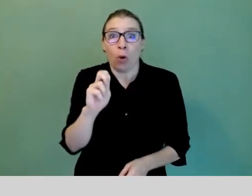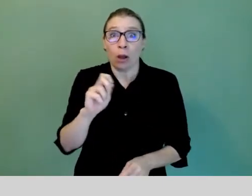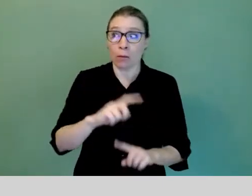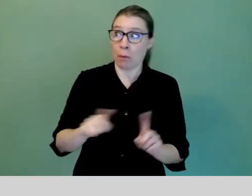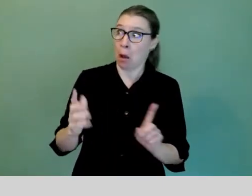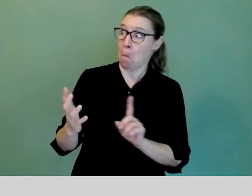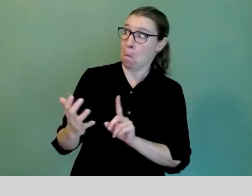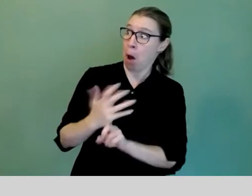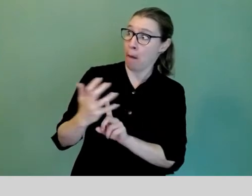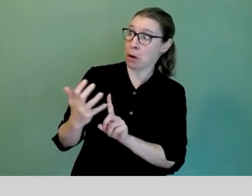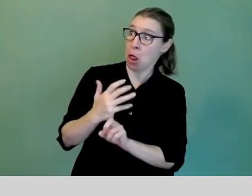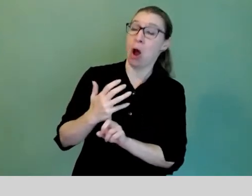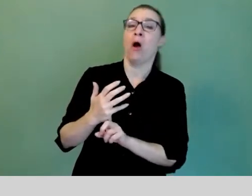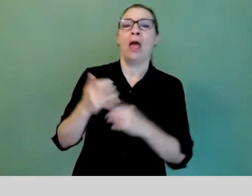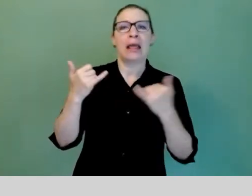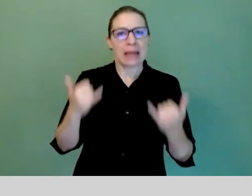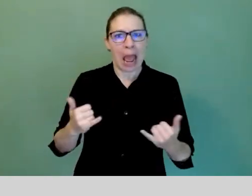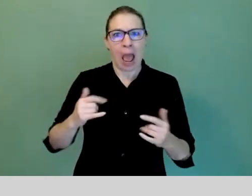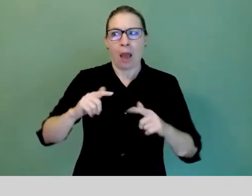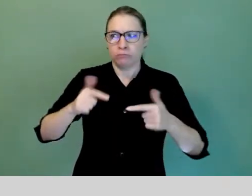and has now had multiple contributors.